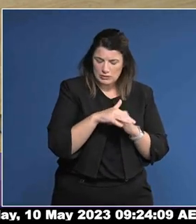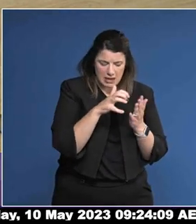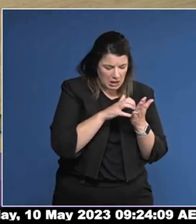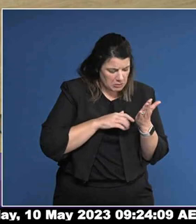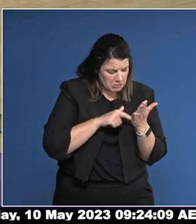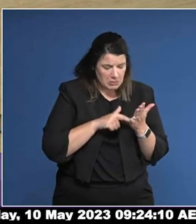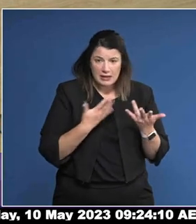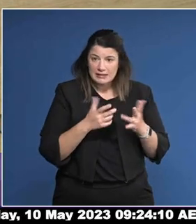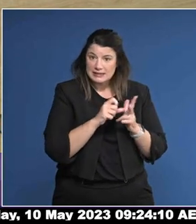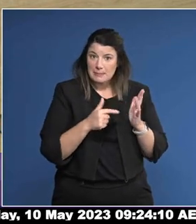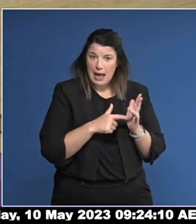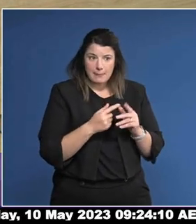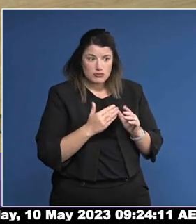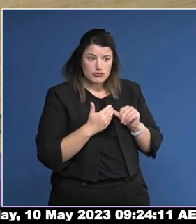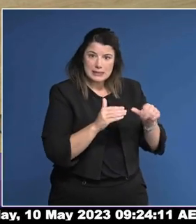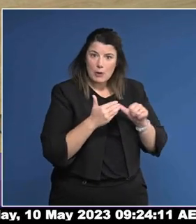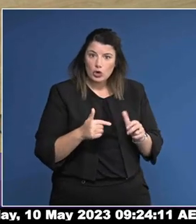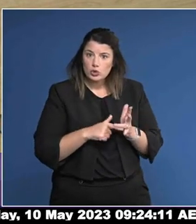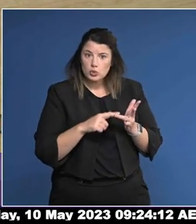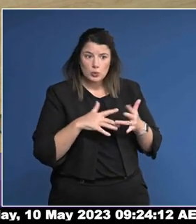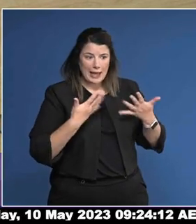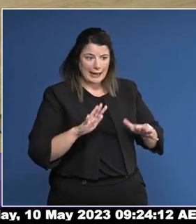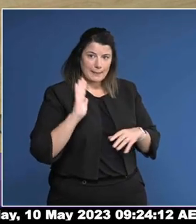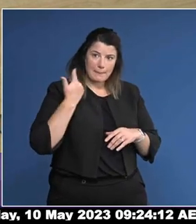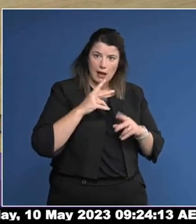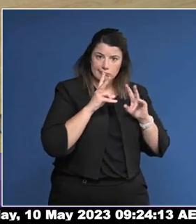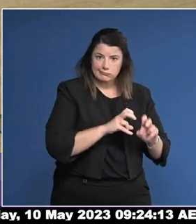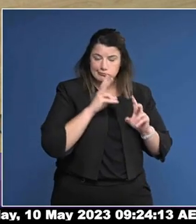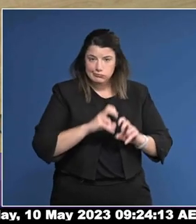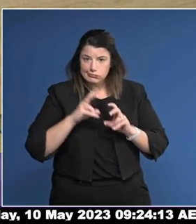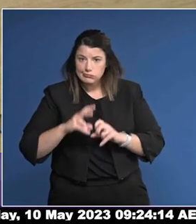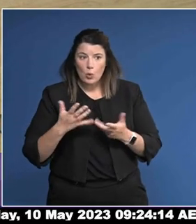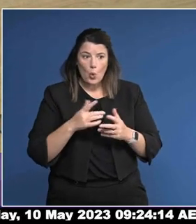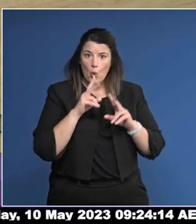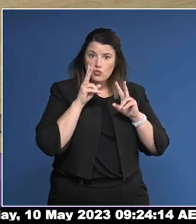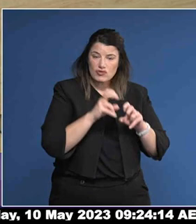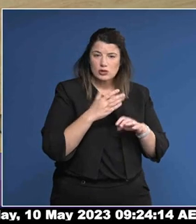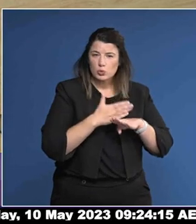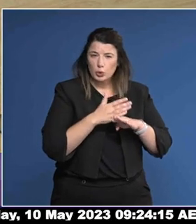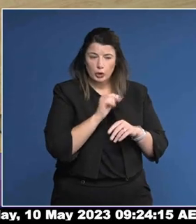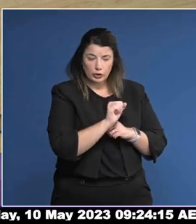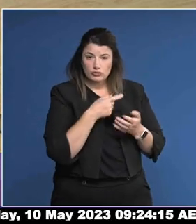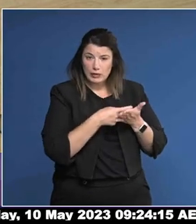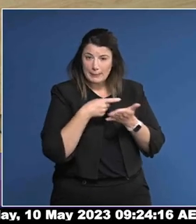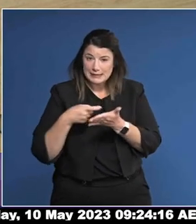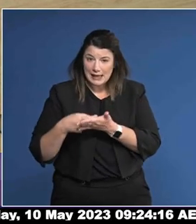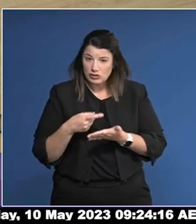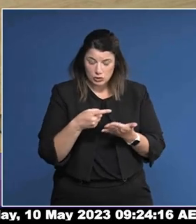had reacted or responded to any of Dr Whittaker's recommendations. You agree with that? DR CRAWFORD: I agree.